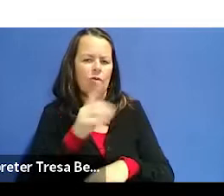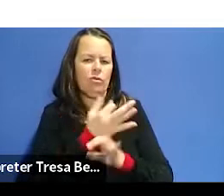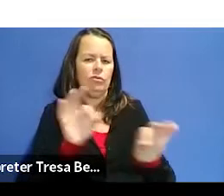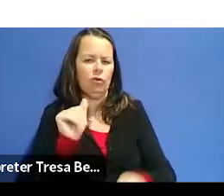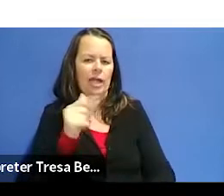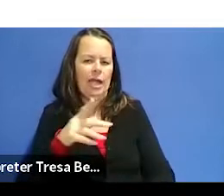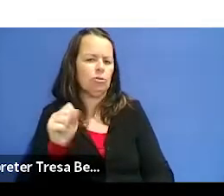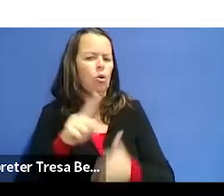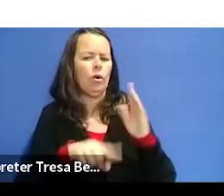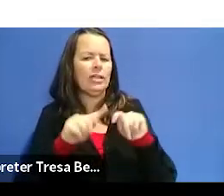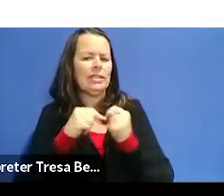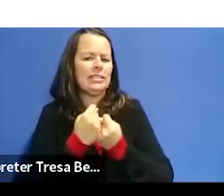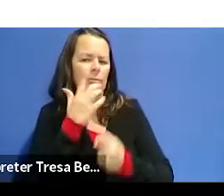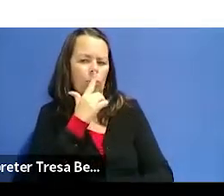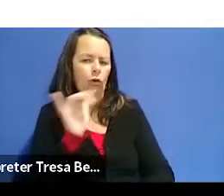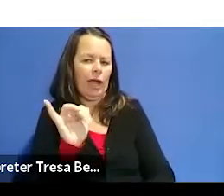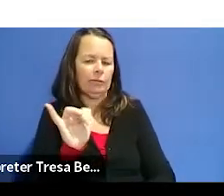Dennis Lembree: So the details are in the report.